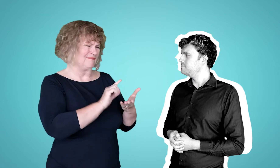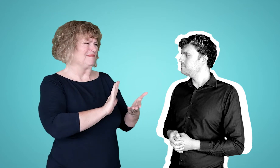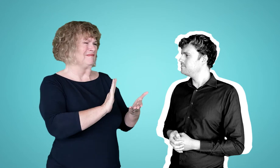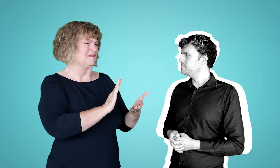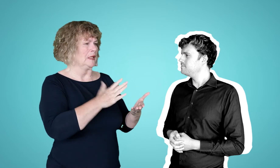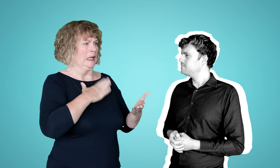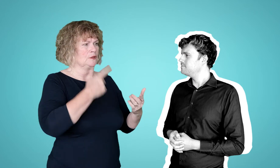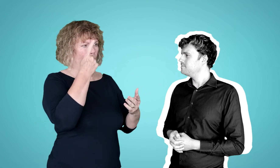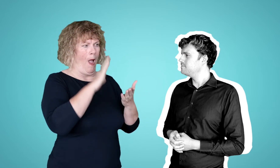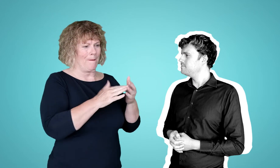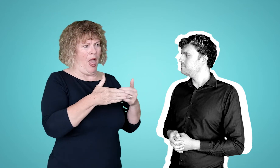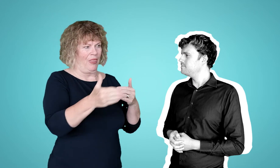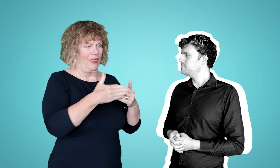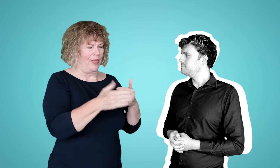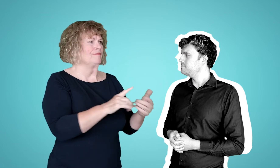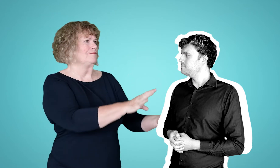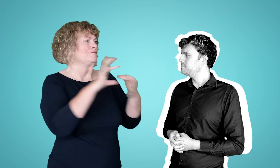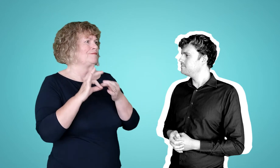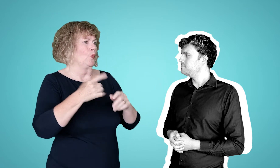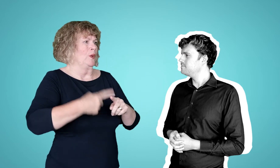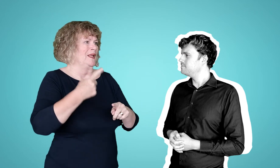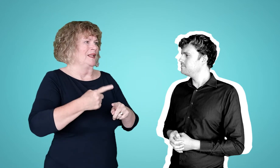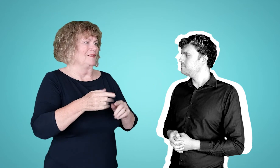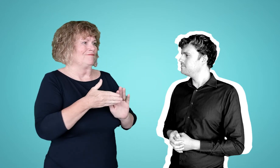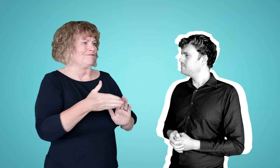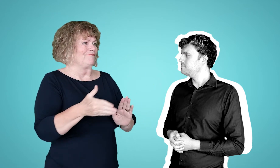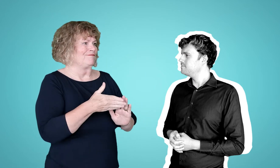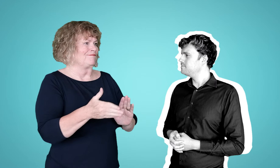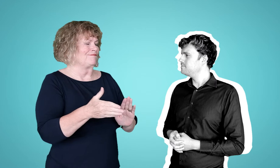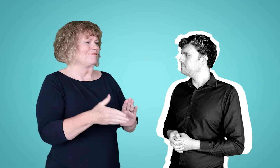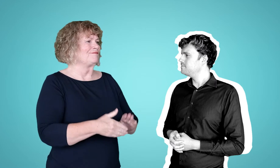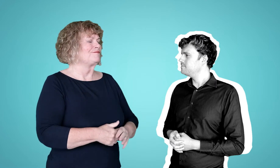within one month of the date on your decision letter.